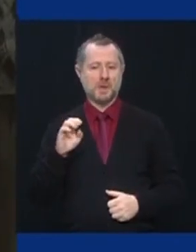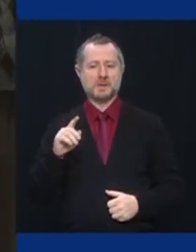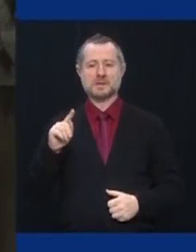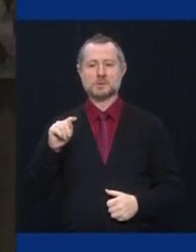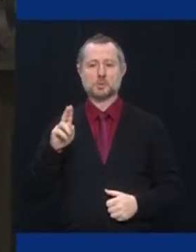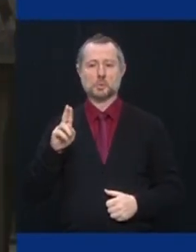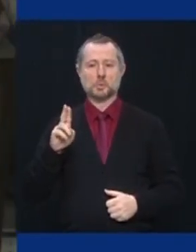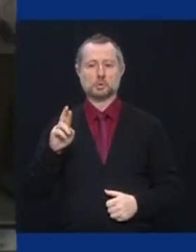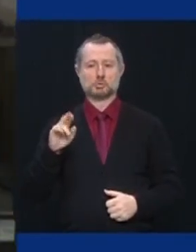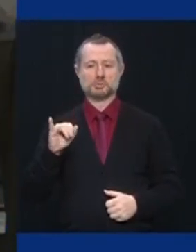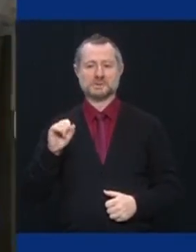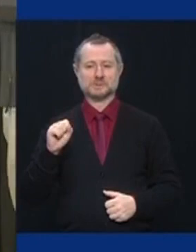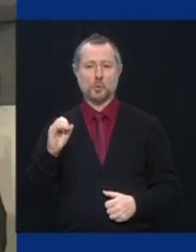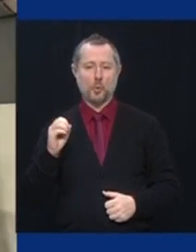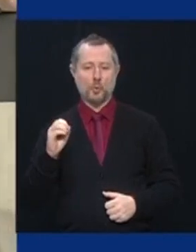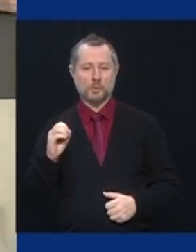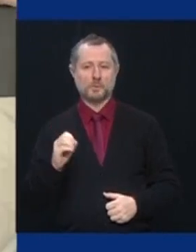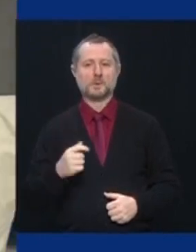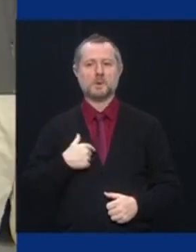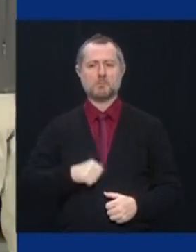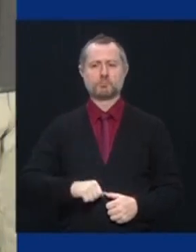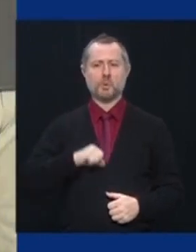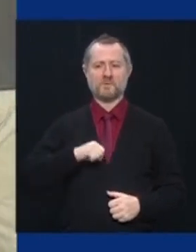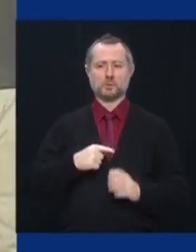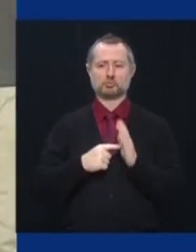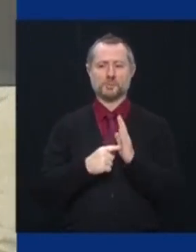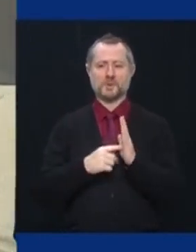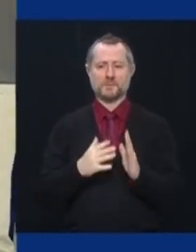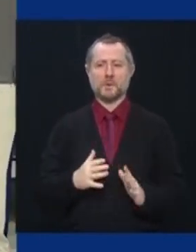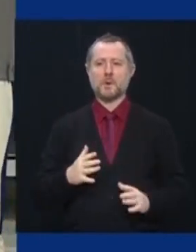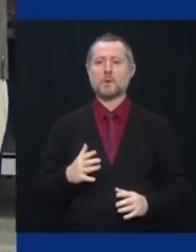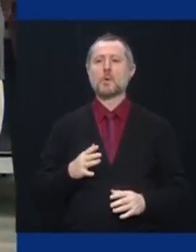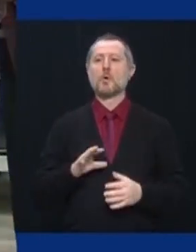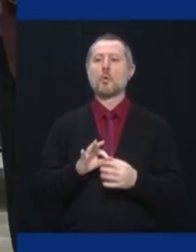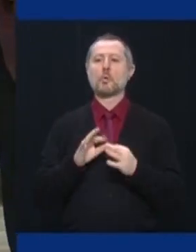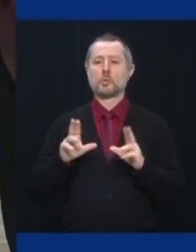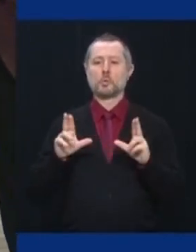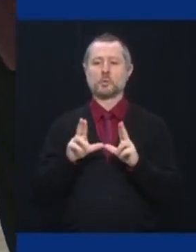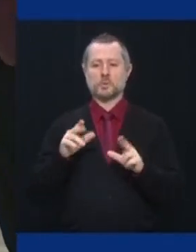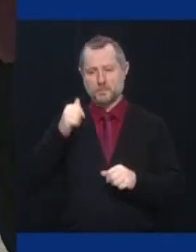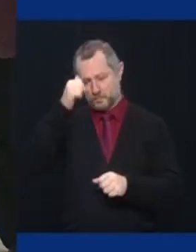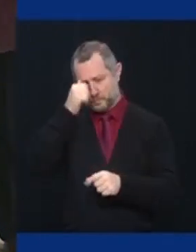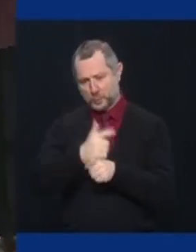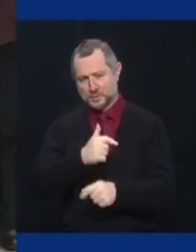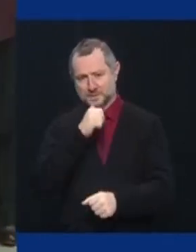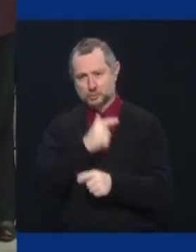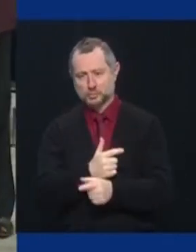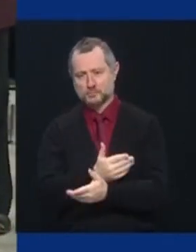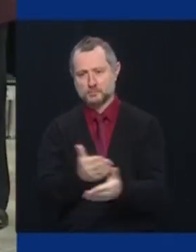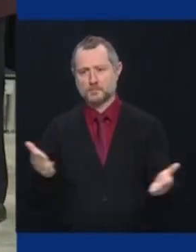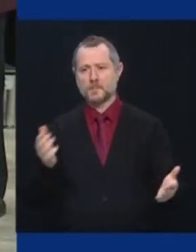THANK YOU AND GOD BLESS YOU. BEFORE I START, I'M ANN MARIE, THE PROUD REPRESENTATIVE OF MY UNION BROTHERS AND SISTERS